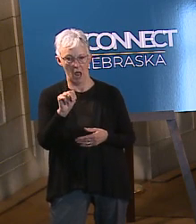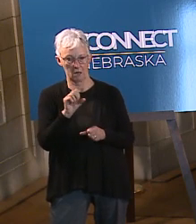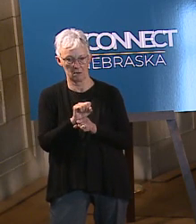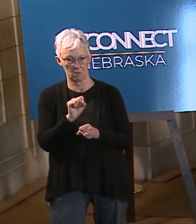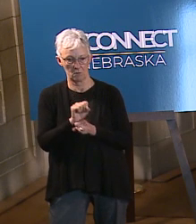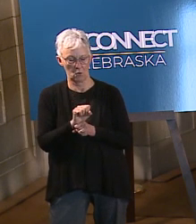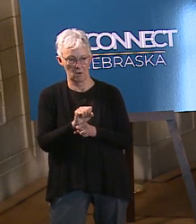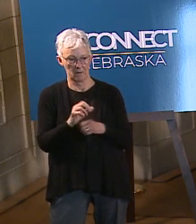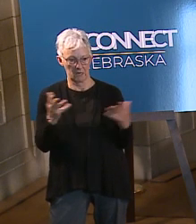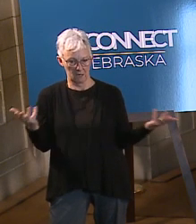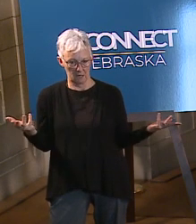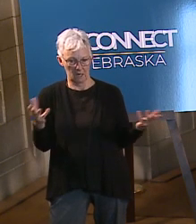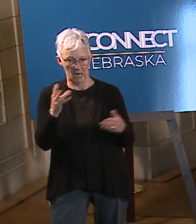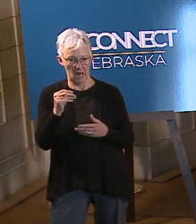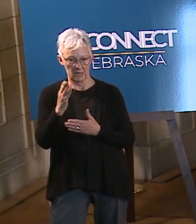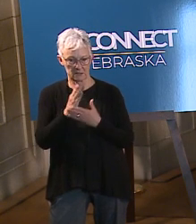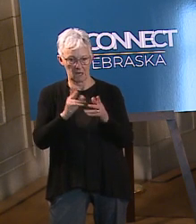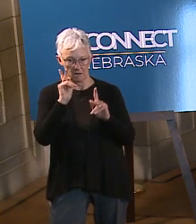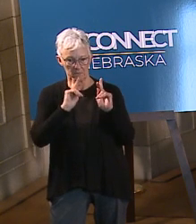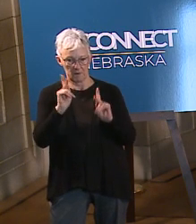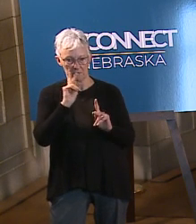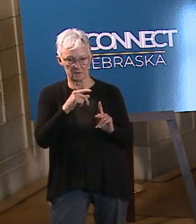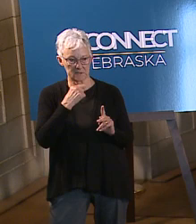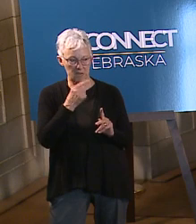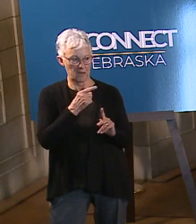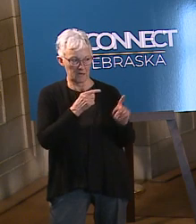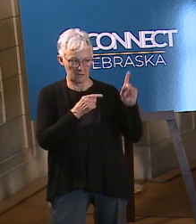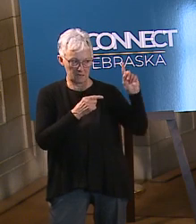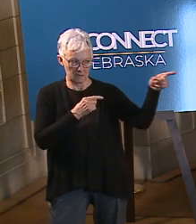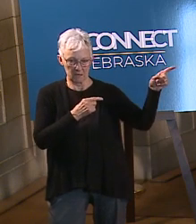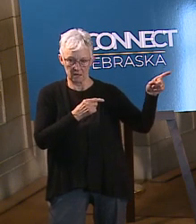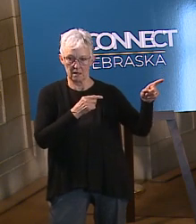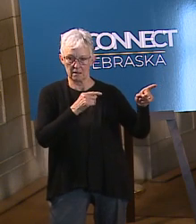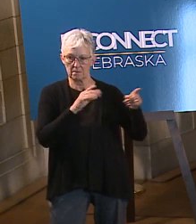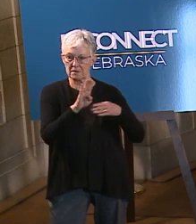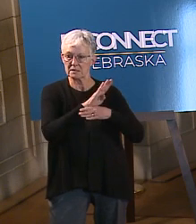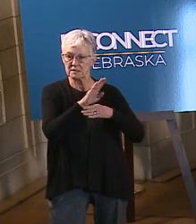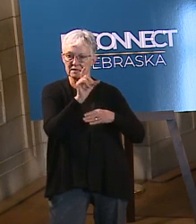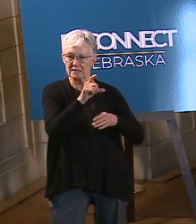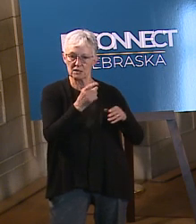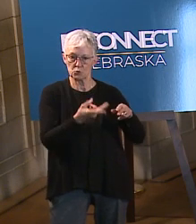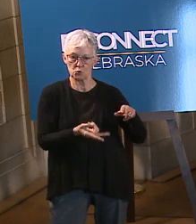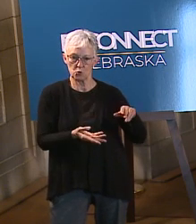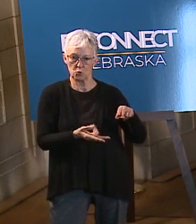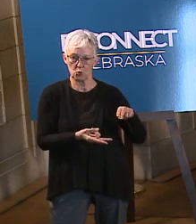JOHN RICKS HERE TO ANSWER